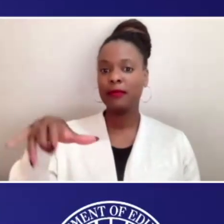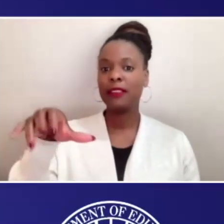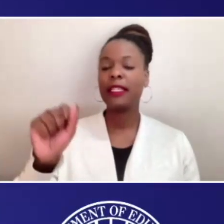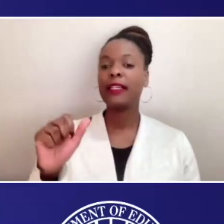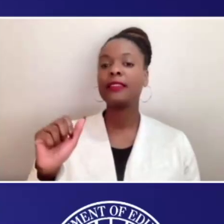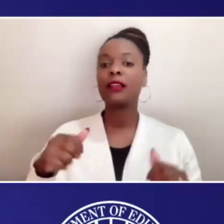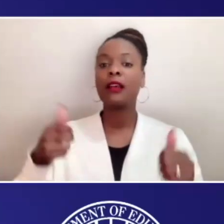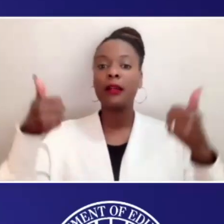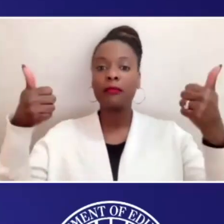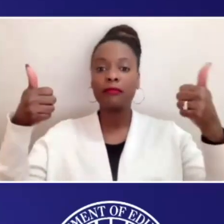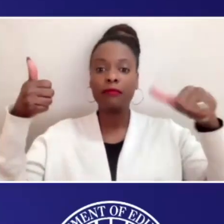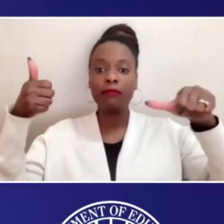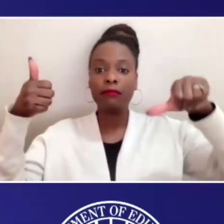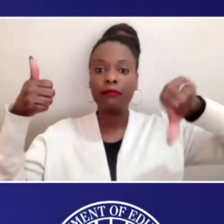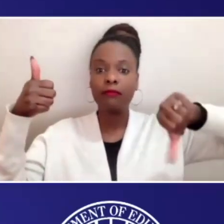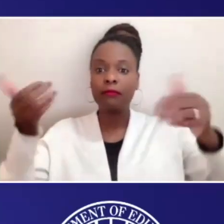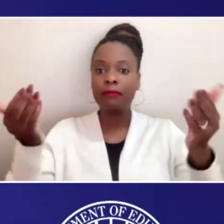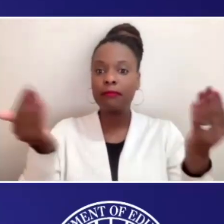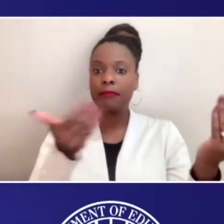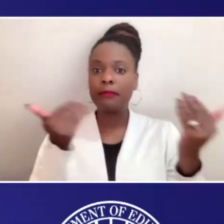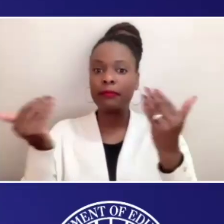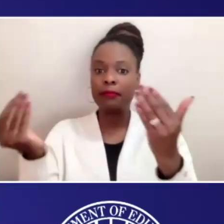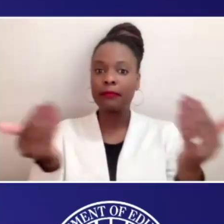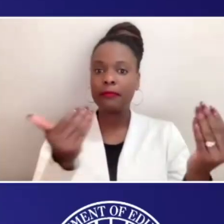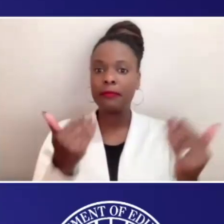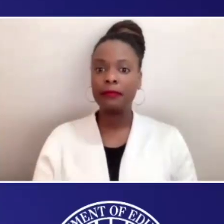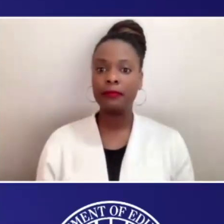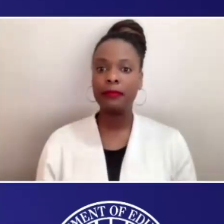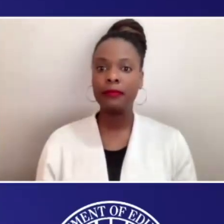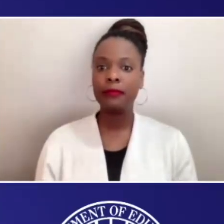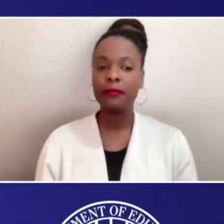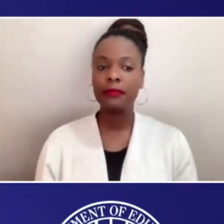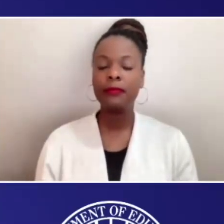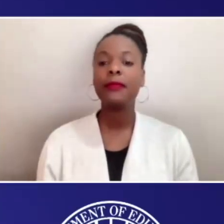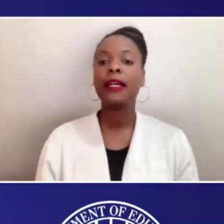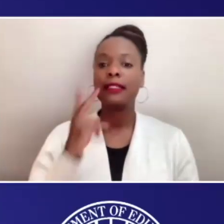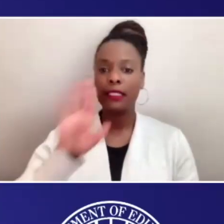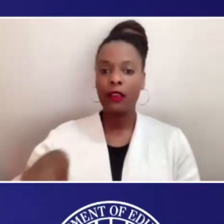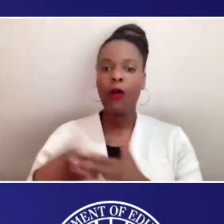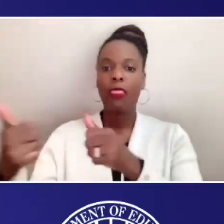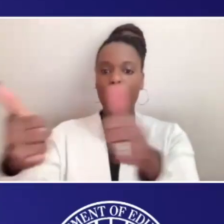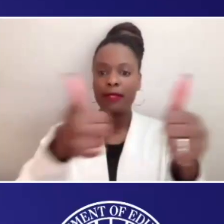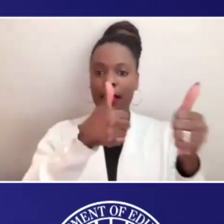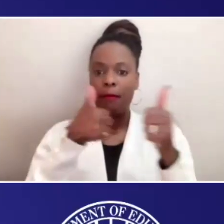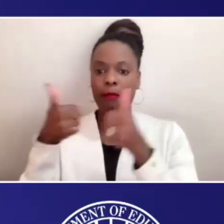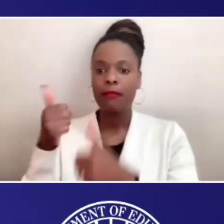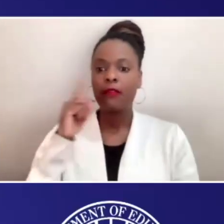please. I see all thumbs up for 685.210.